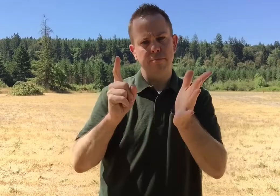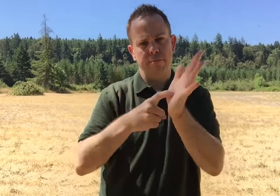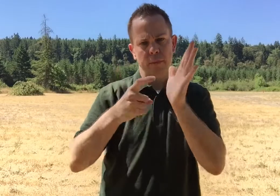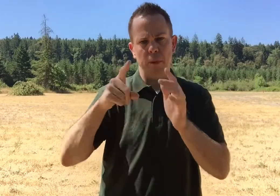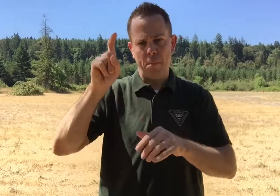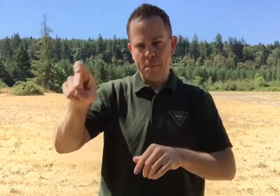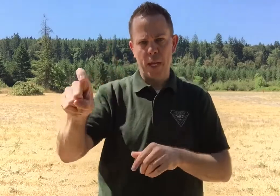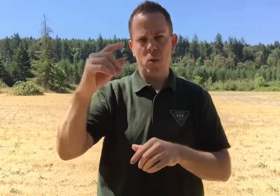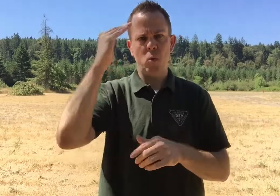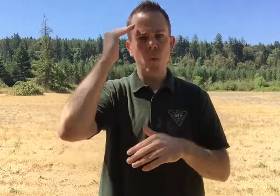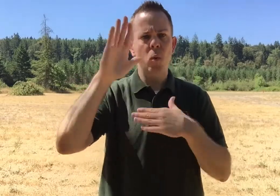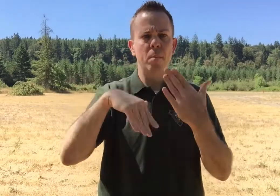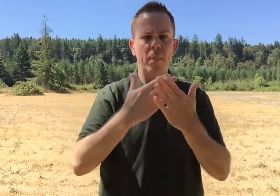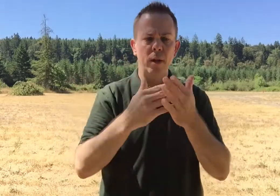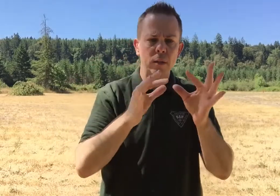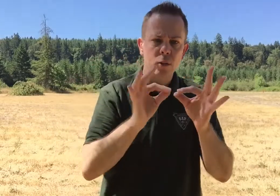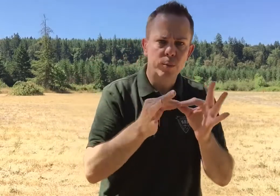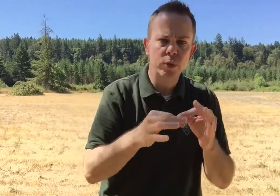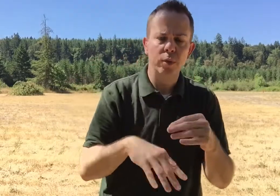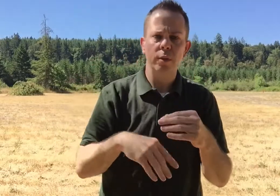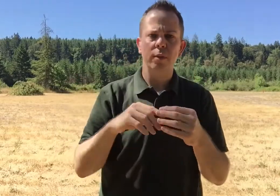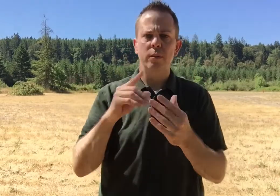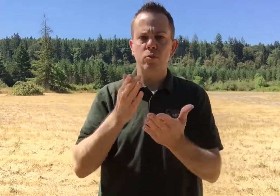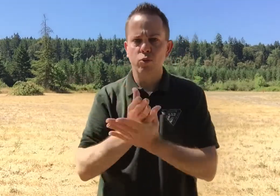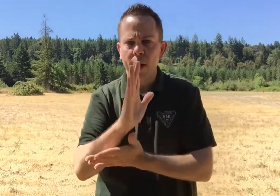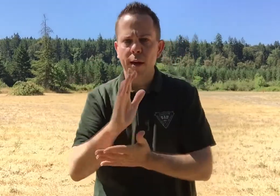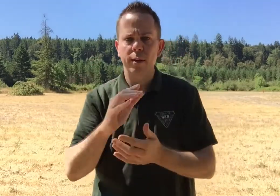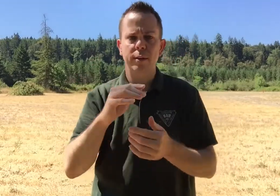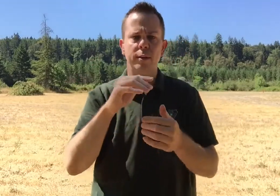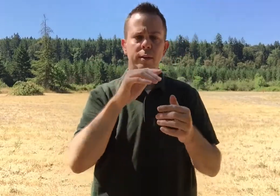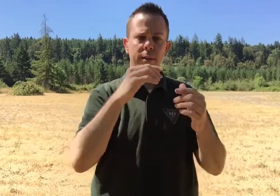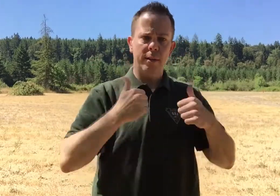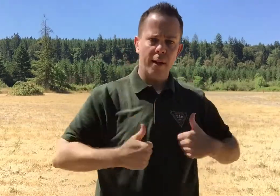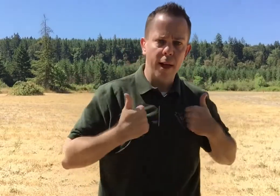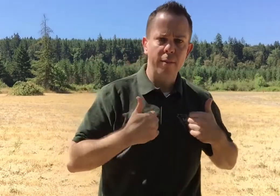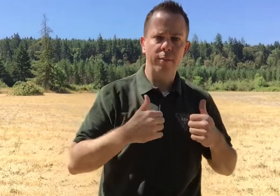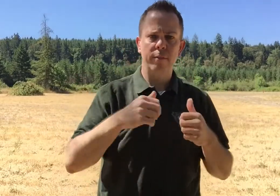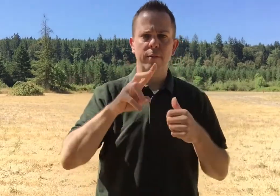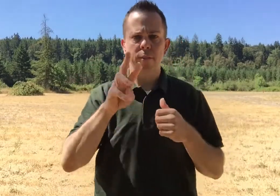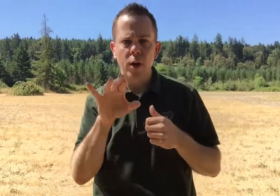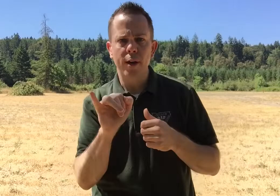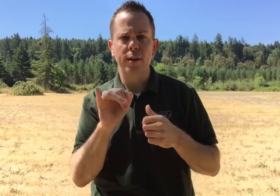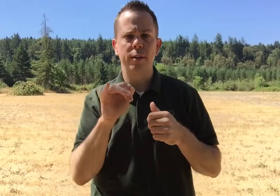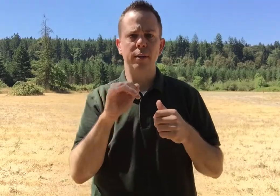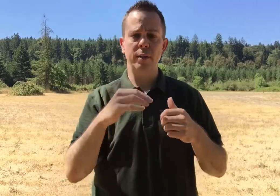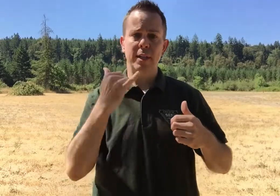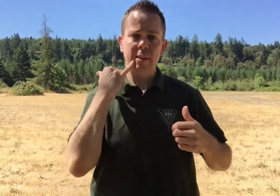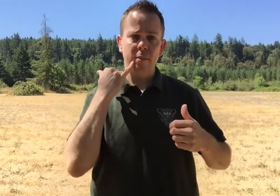They are made aware of interpreters, deaf patients' rights, live interpreters versus VRI interpreters,